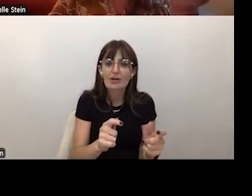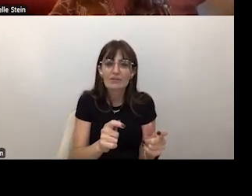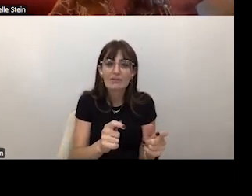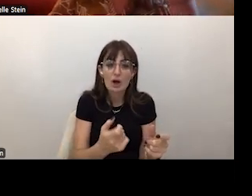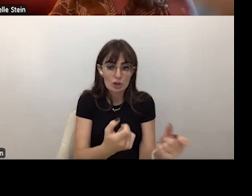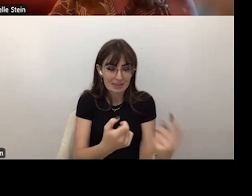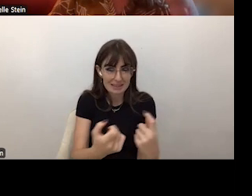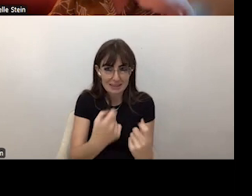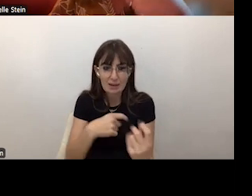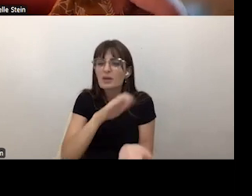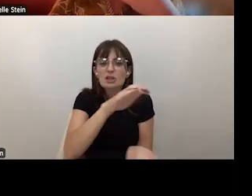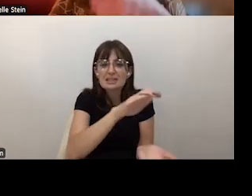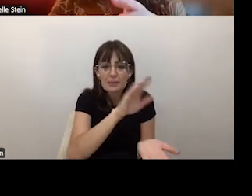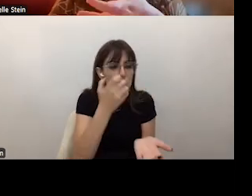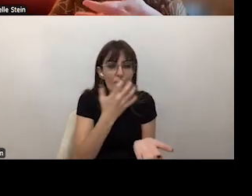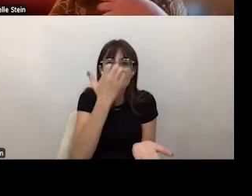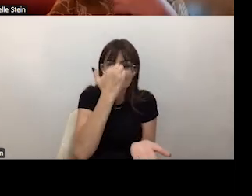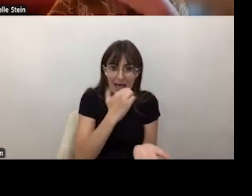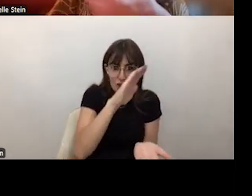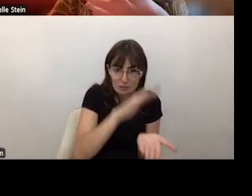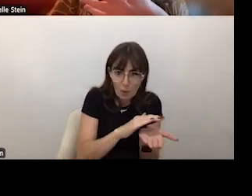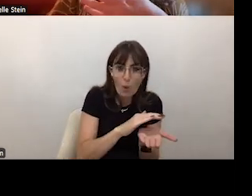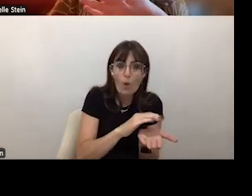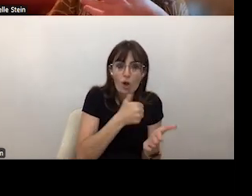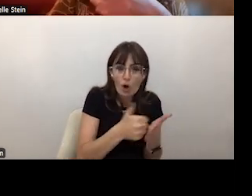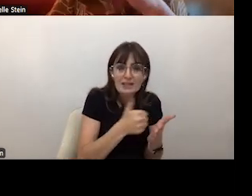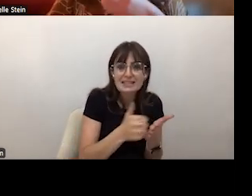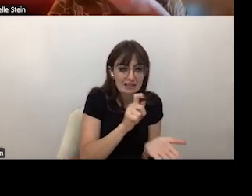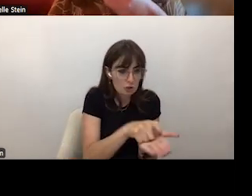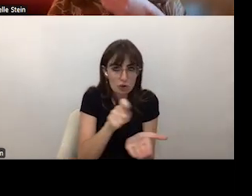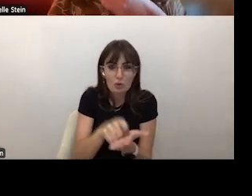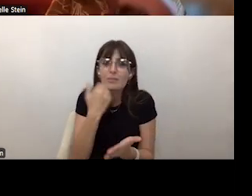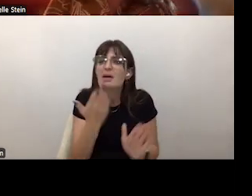donors, maybe I want to invite people to a monthly giving program or maybe I need